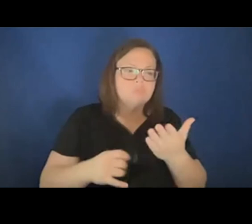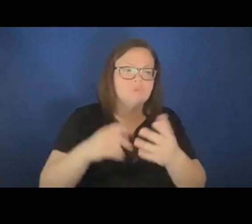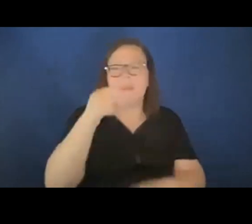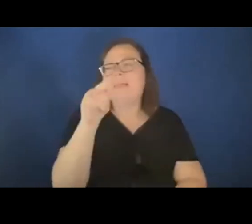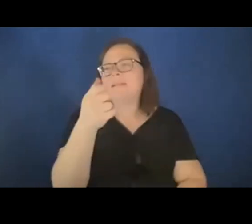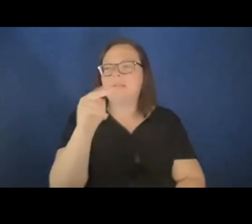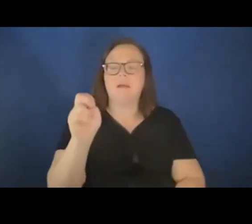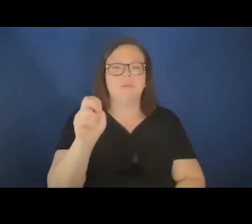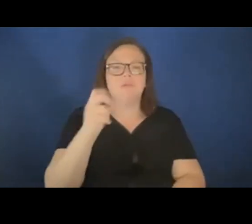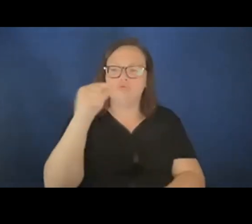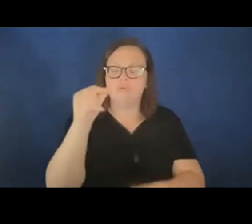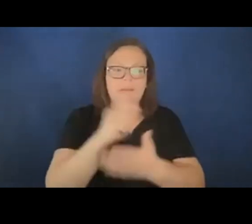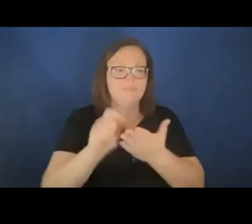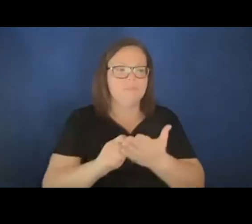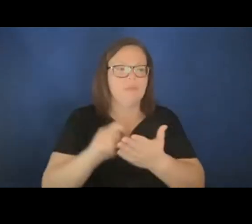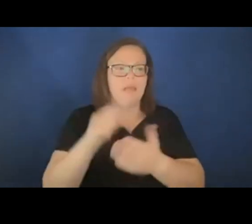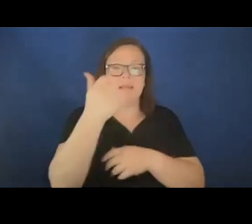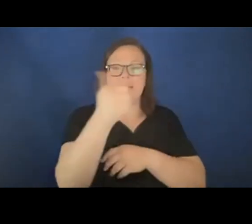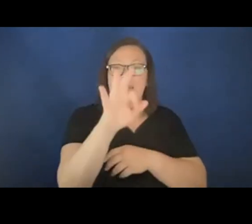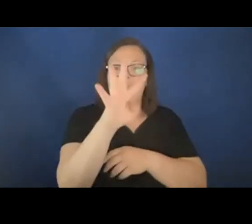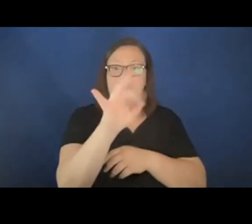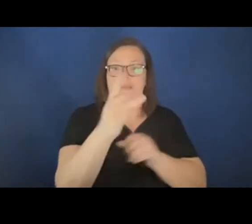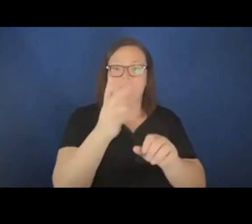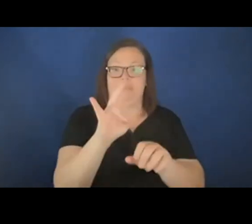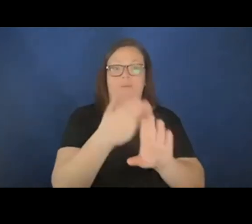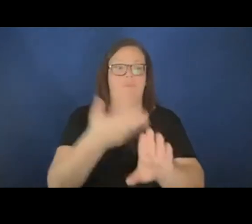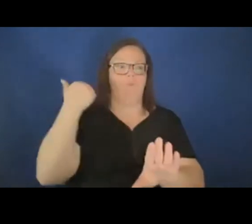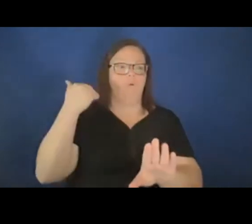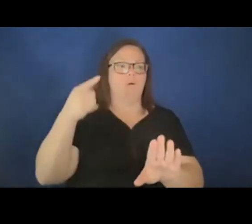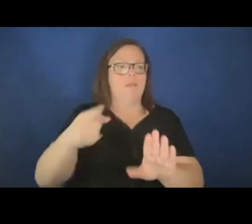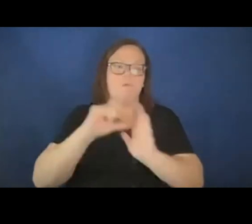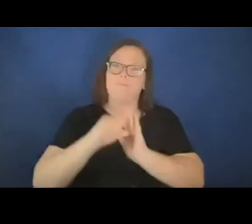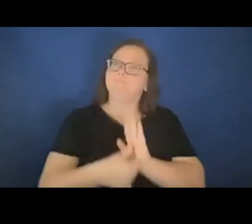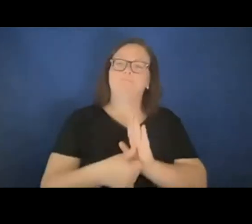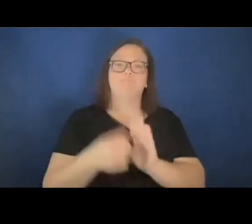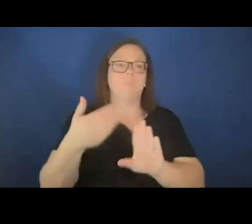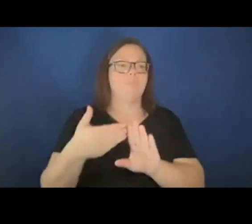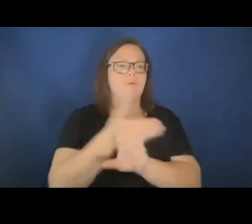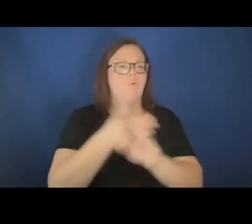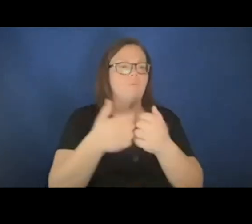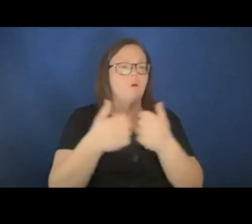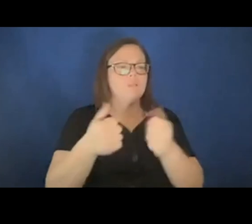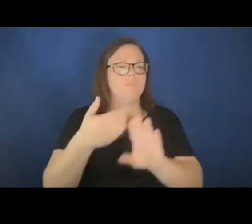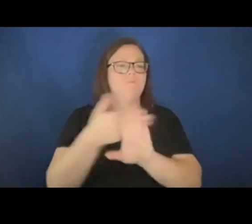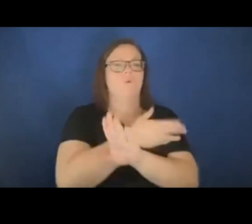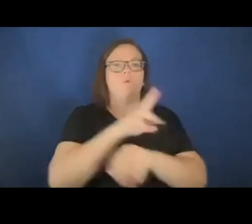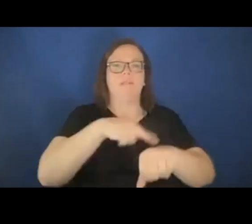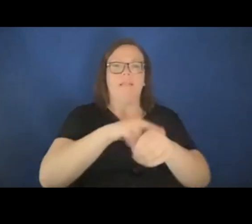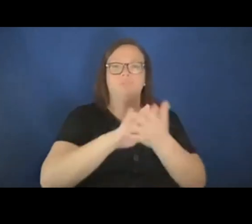Before 1947, he would insist, before partition, before the nation became history,